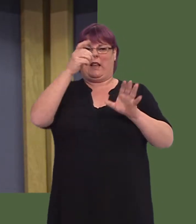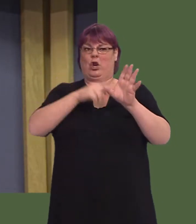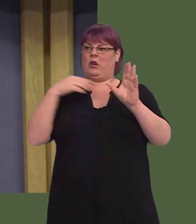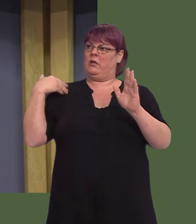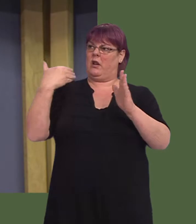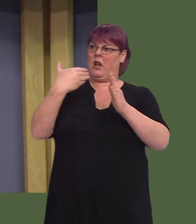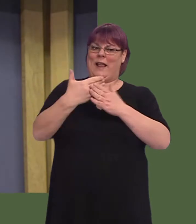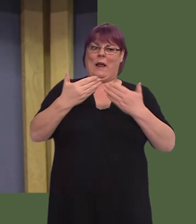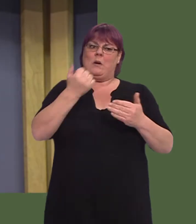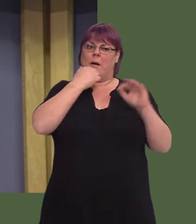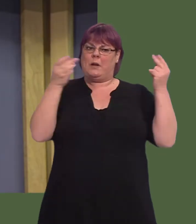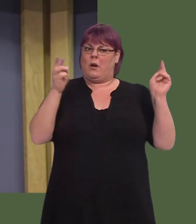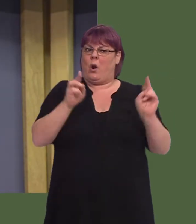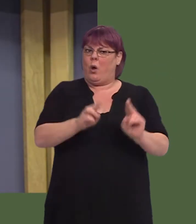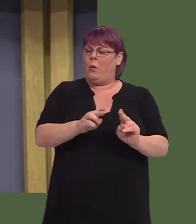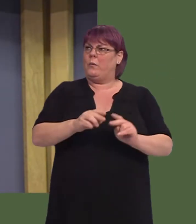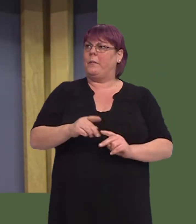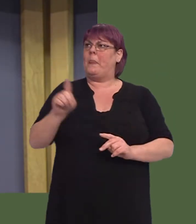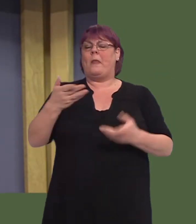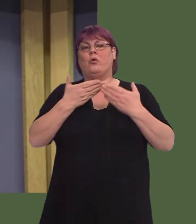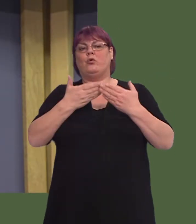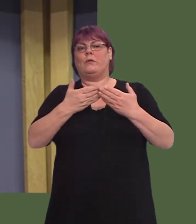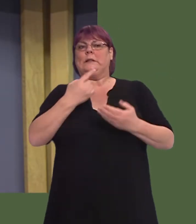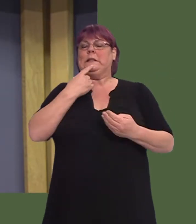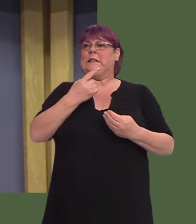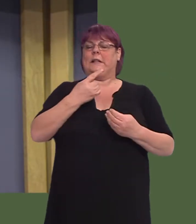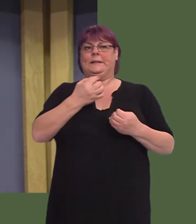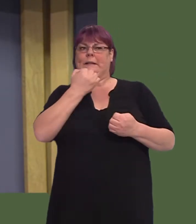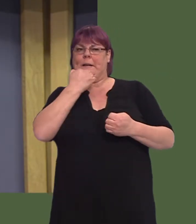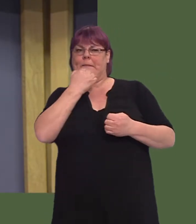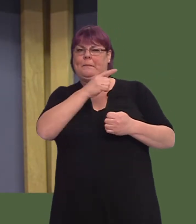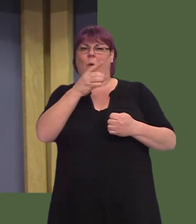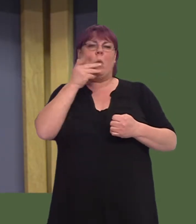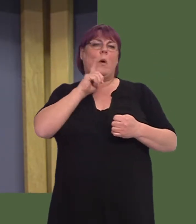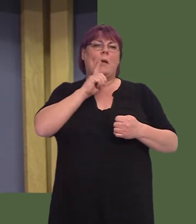In particular, the charity highlighted concerns about the number of women aged between 25